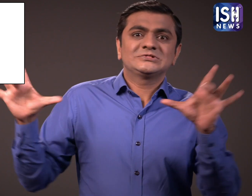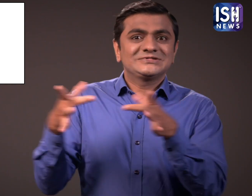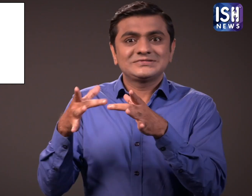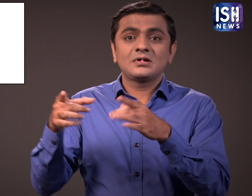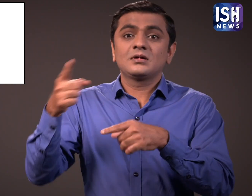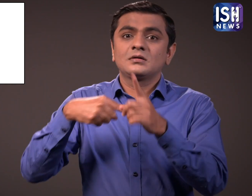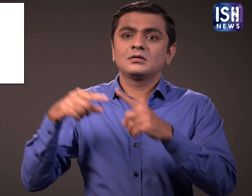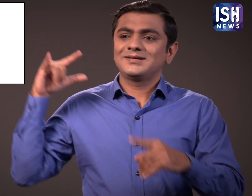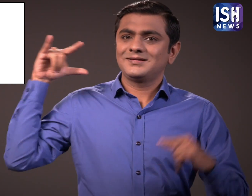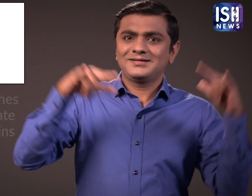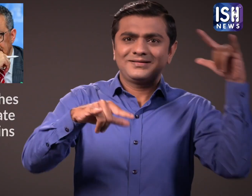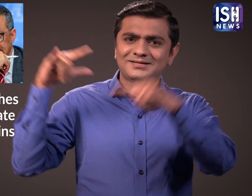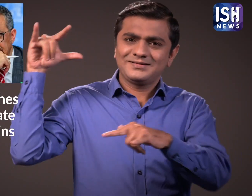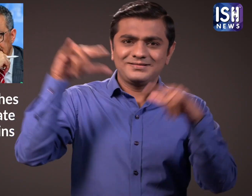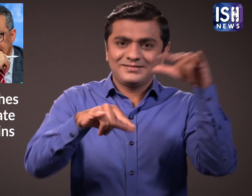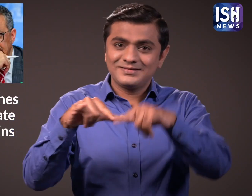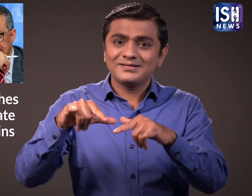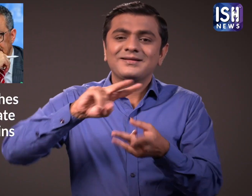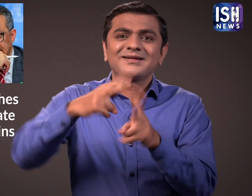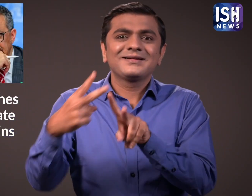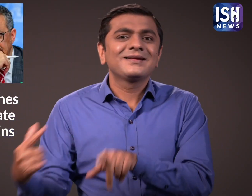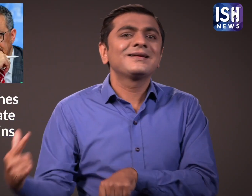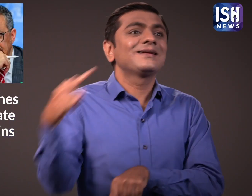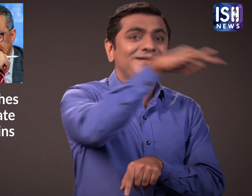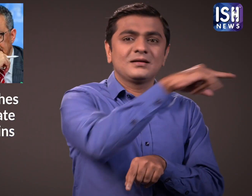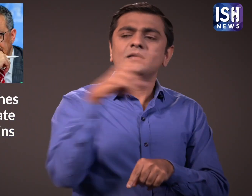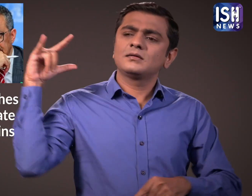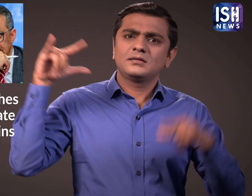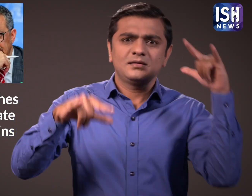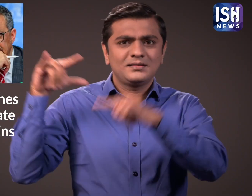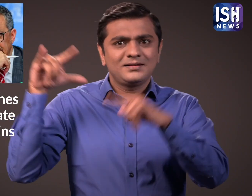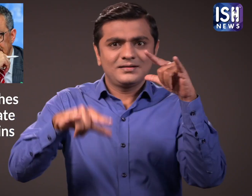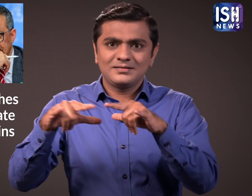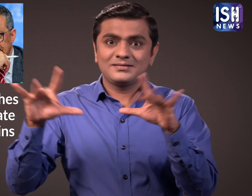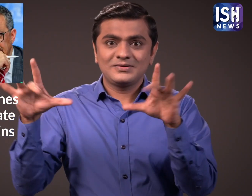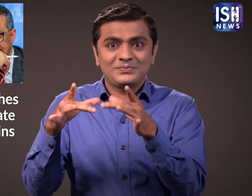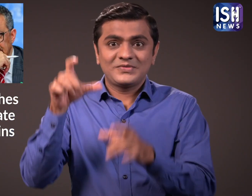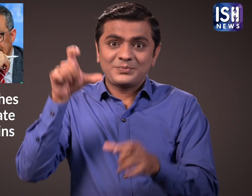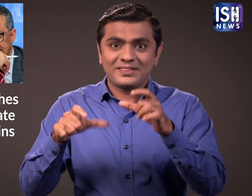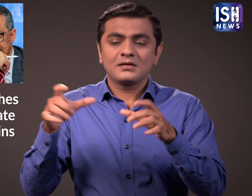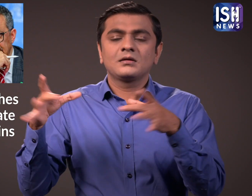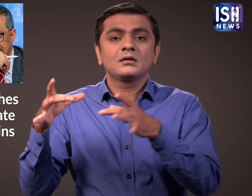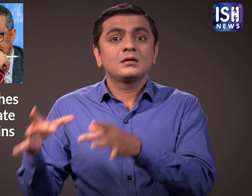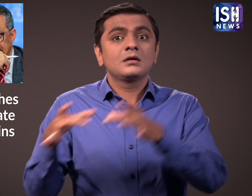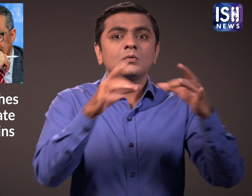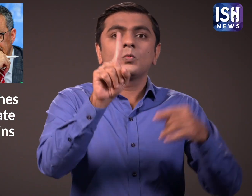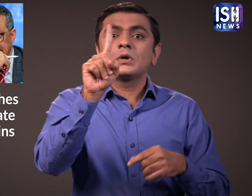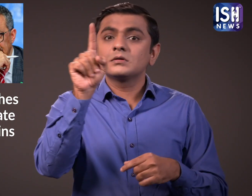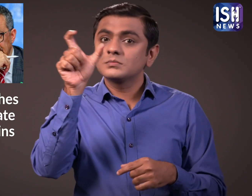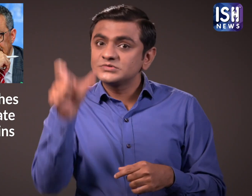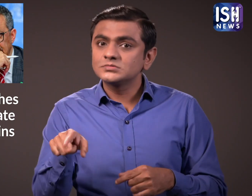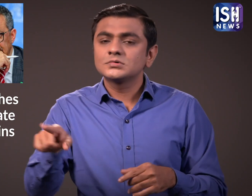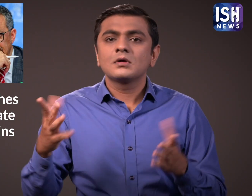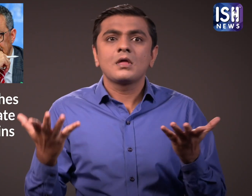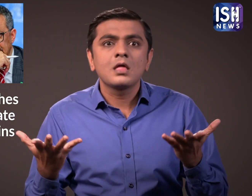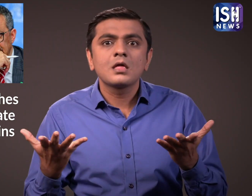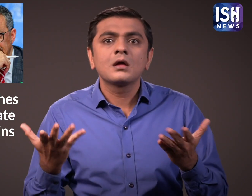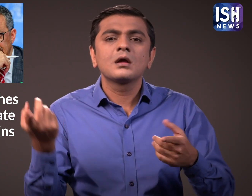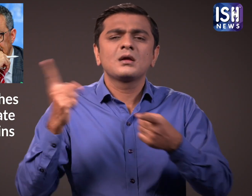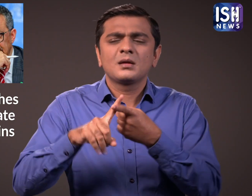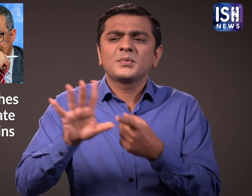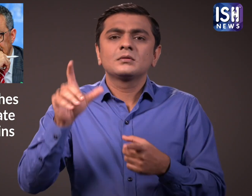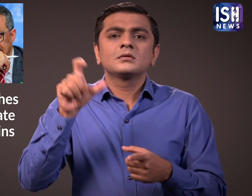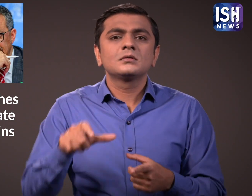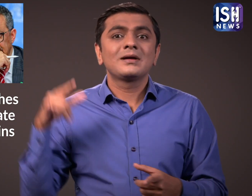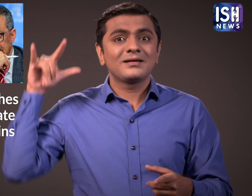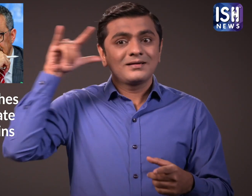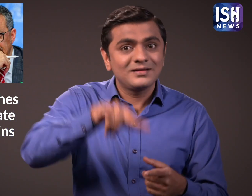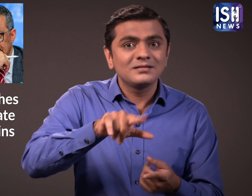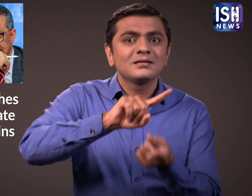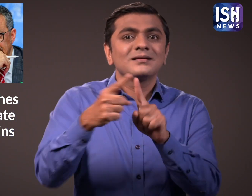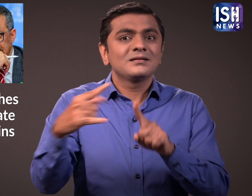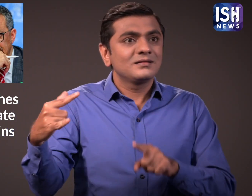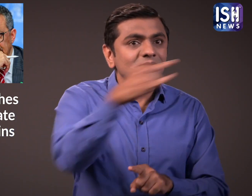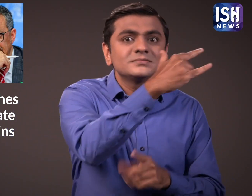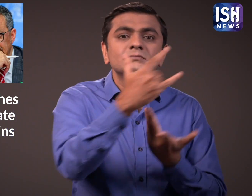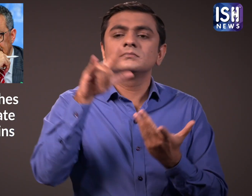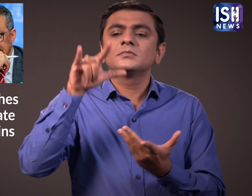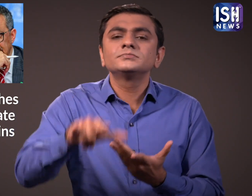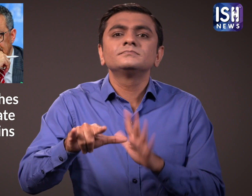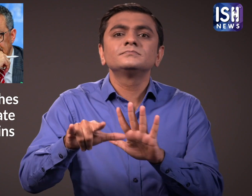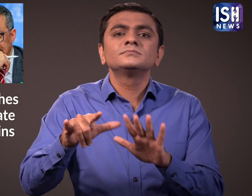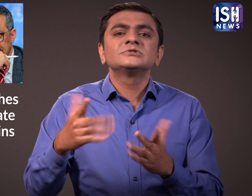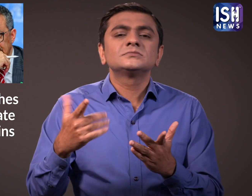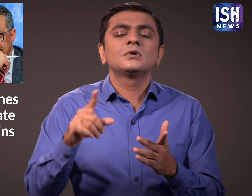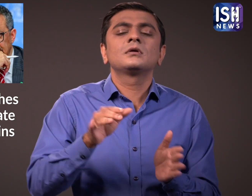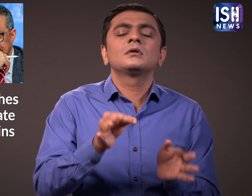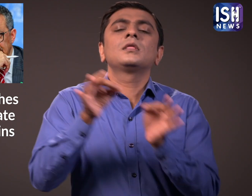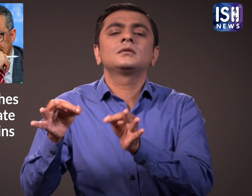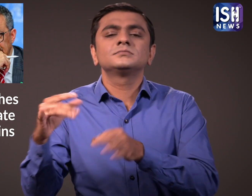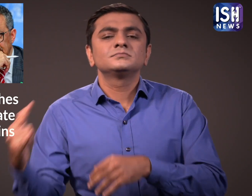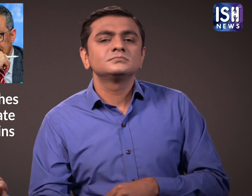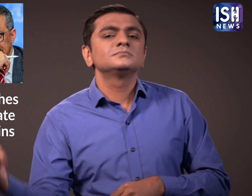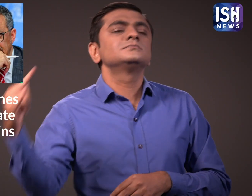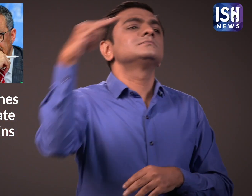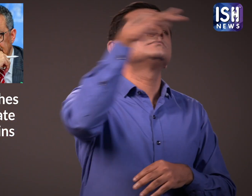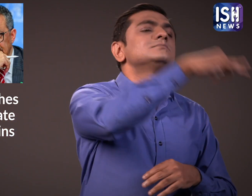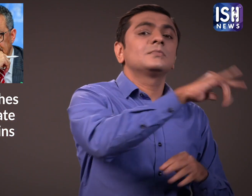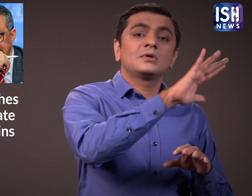The team reached Wuhan except for one member who got stuck in transit and would reach later.